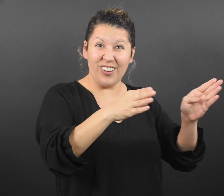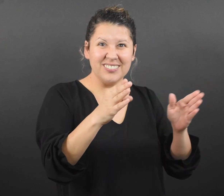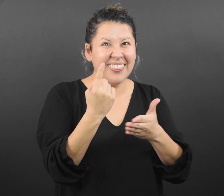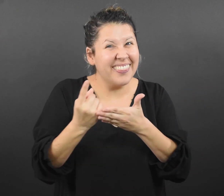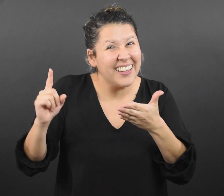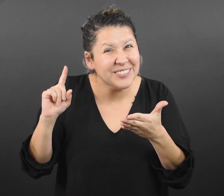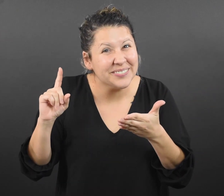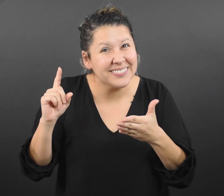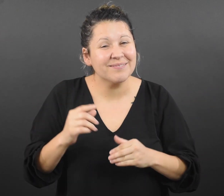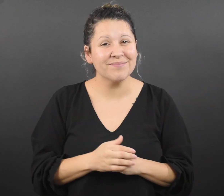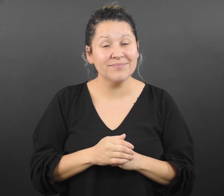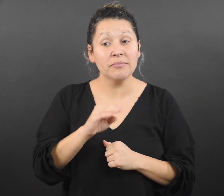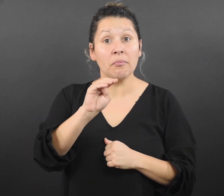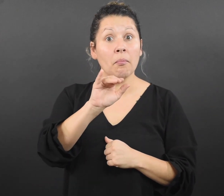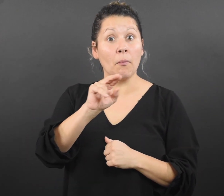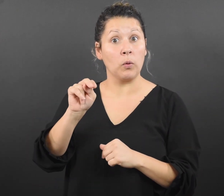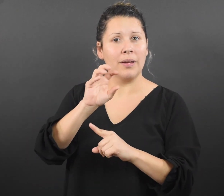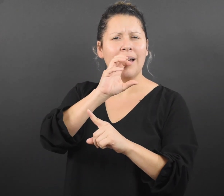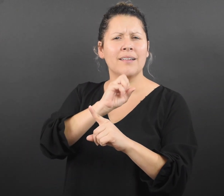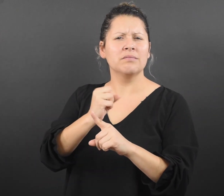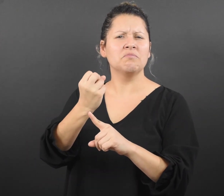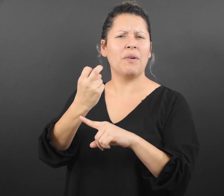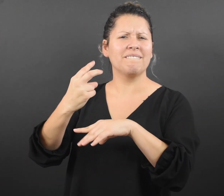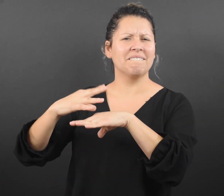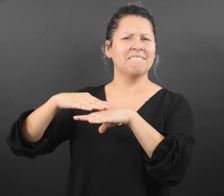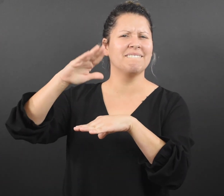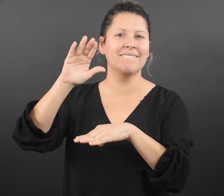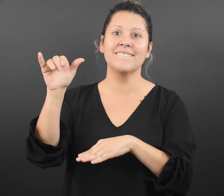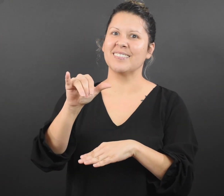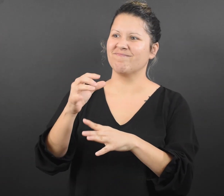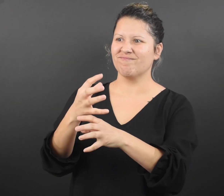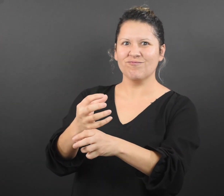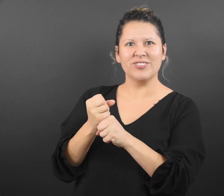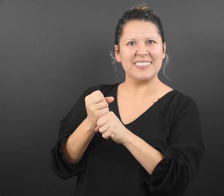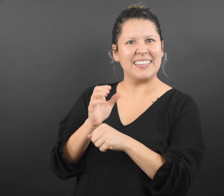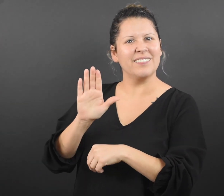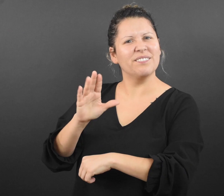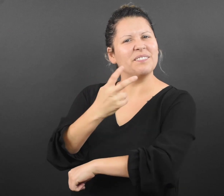Minnesotans age 12 and up are also receiving their primary series of the vaccine at MOA.